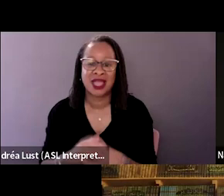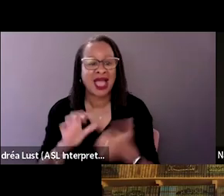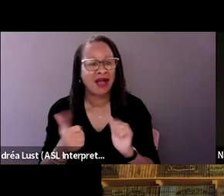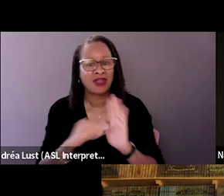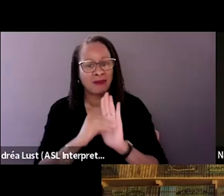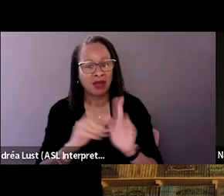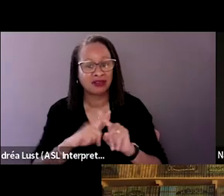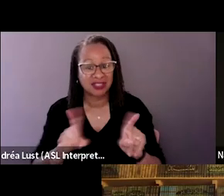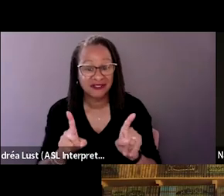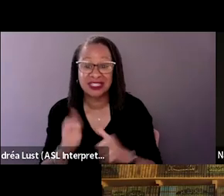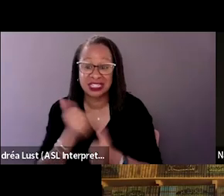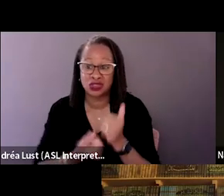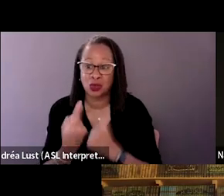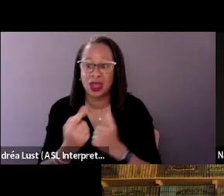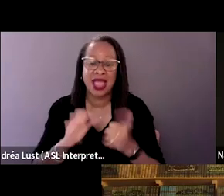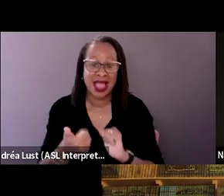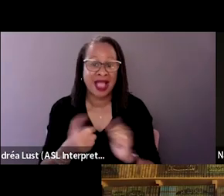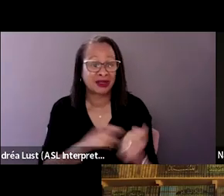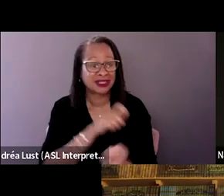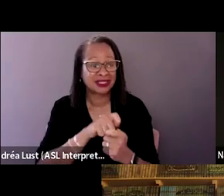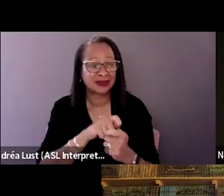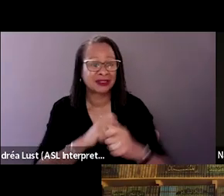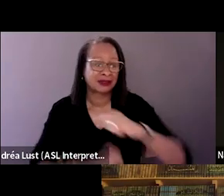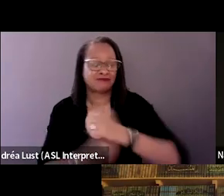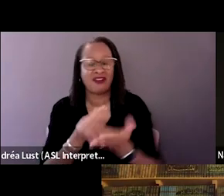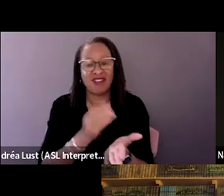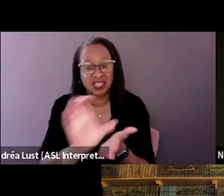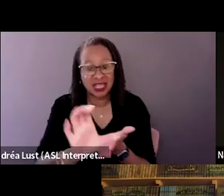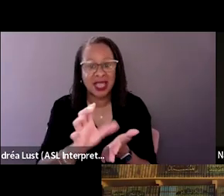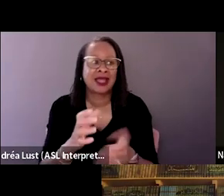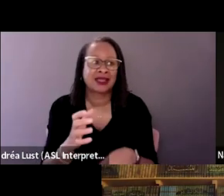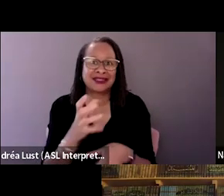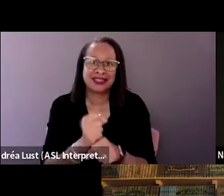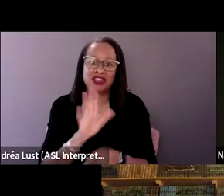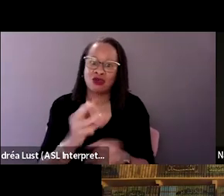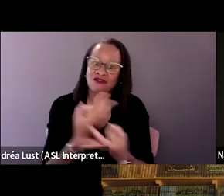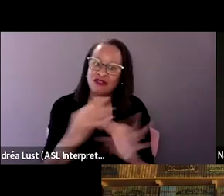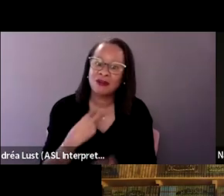in each one of them, and how certain funding can give or take freedom of voice from the filmmaker.